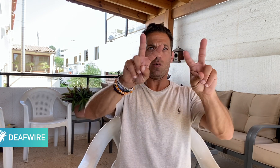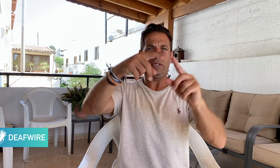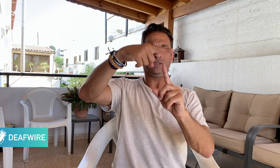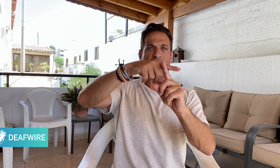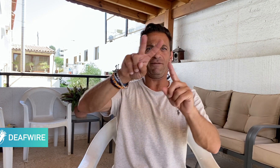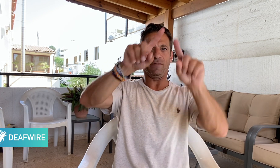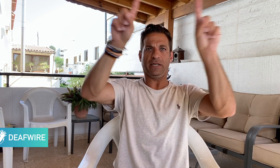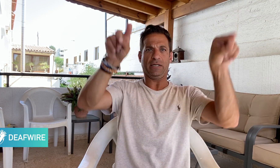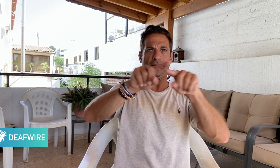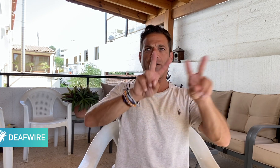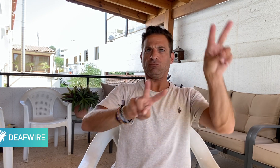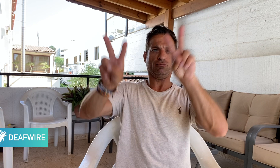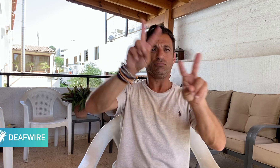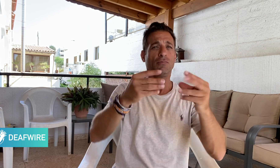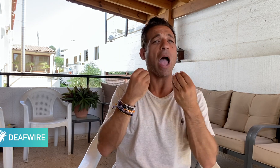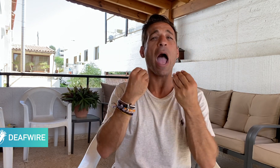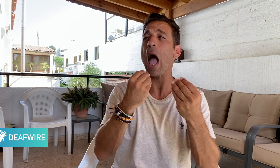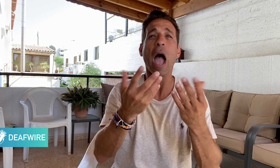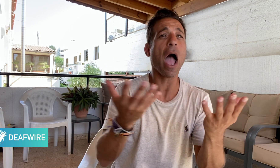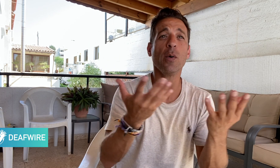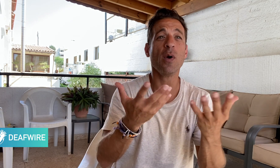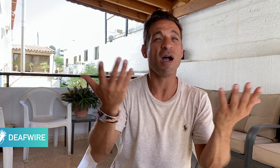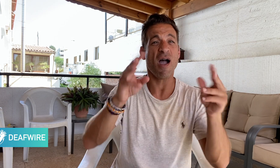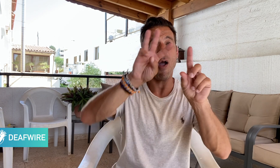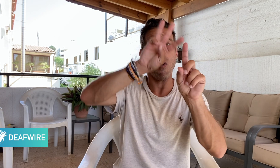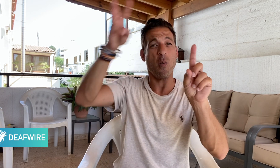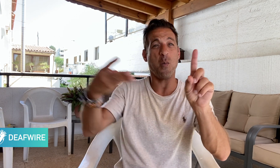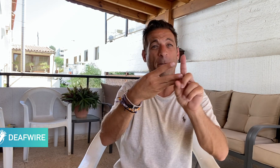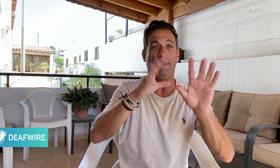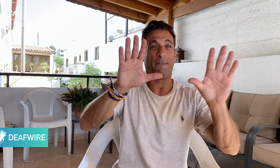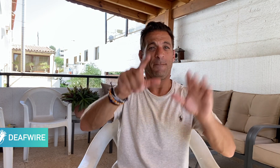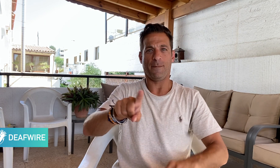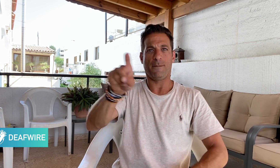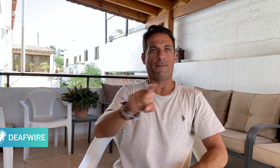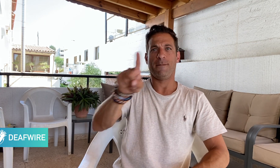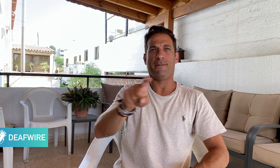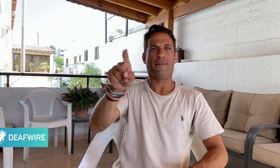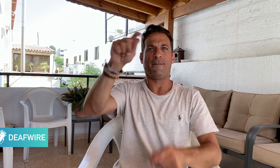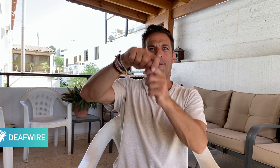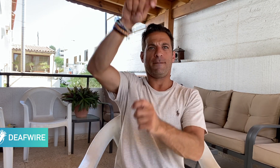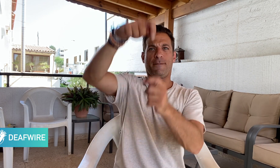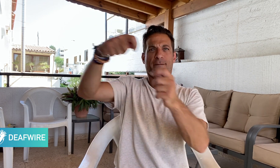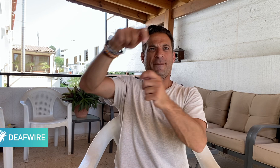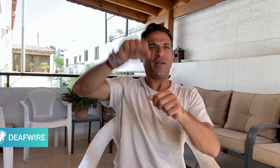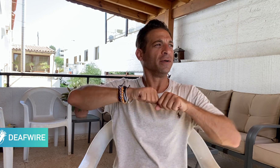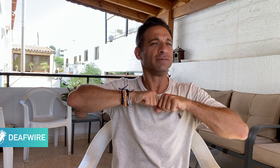on their TV screens by using a web broadcasting technology,